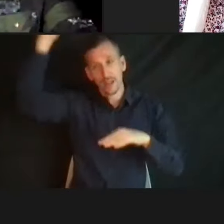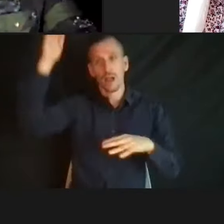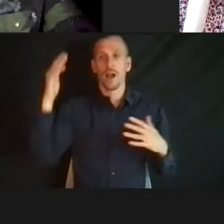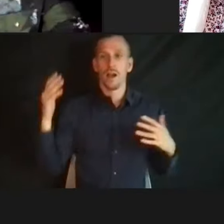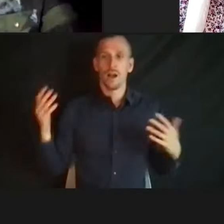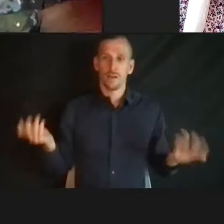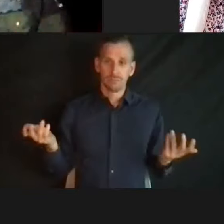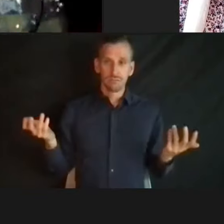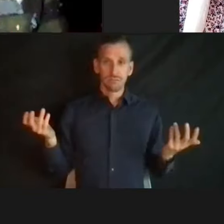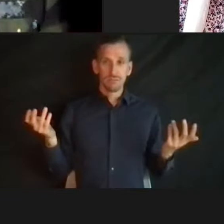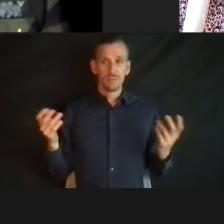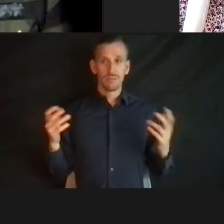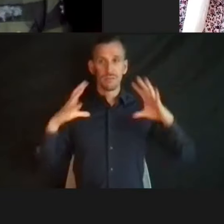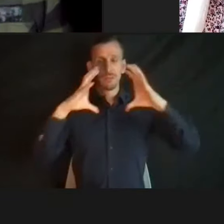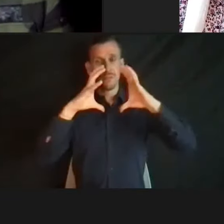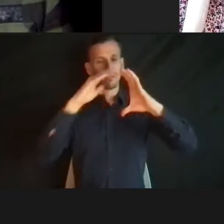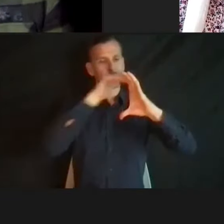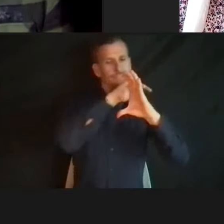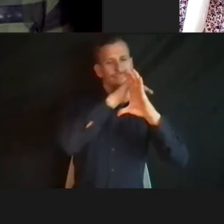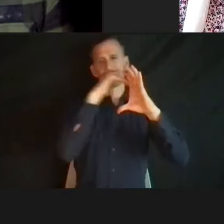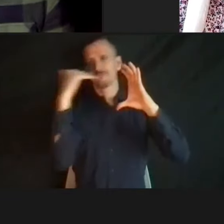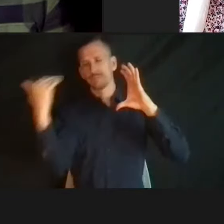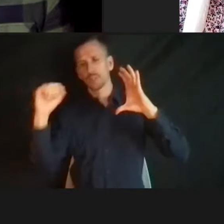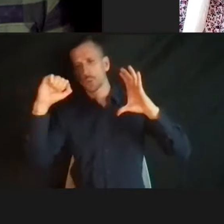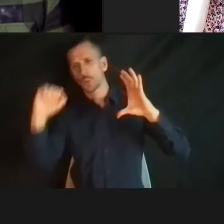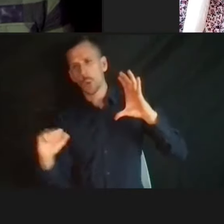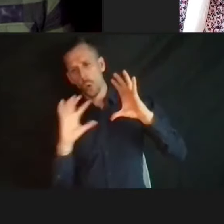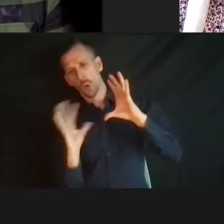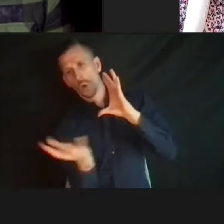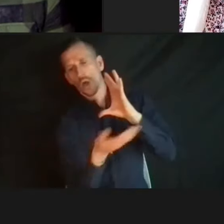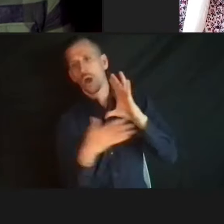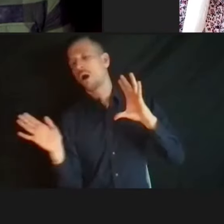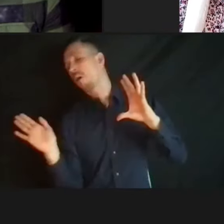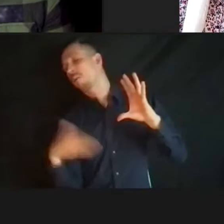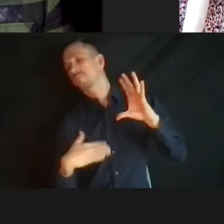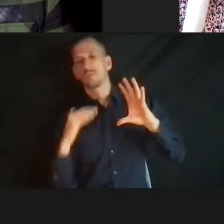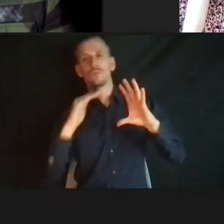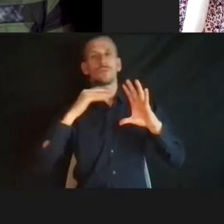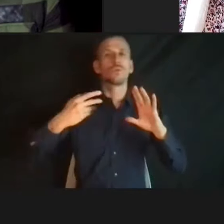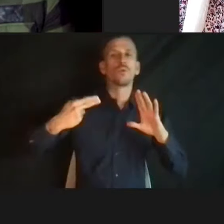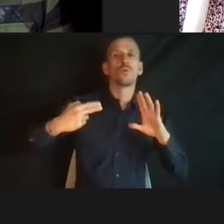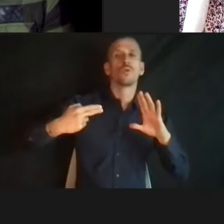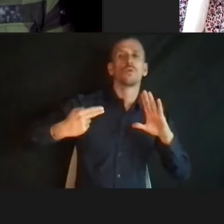Everything will have to be scaled up in a meaningful way. Meaning and going back to